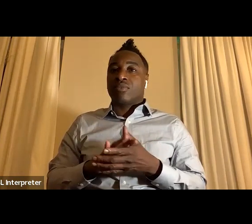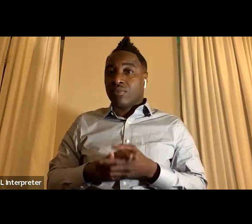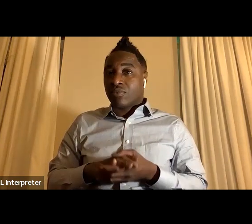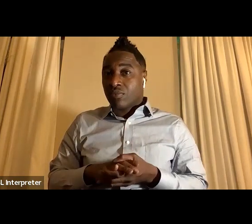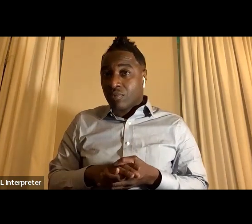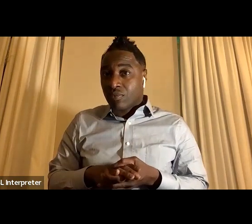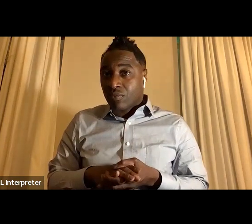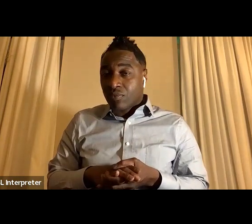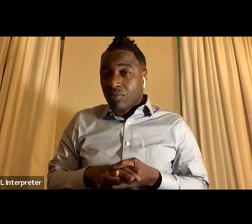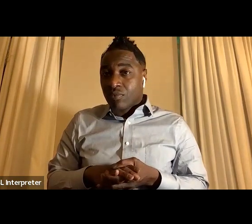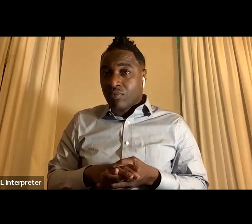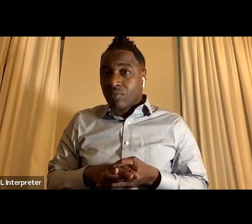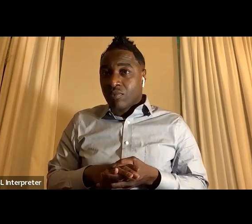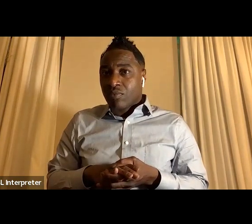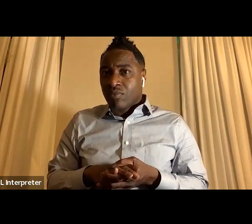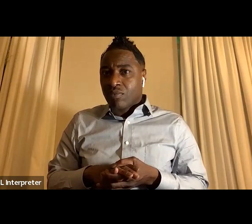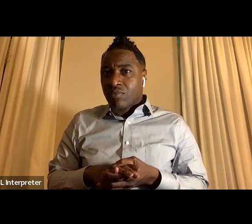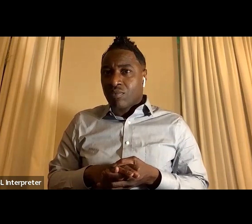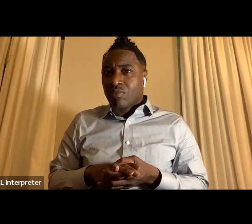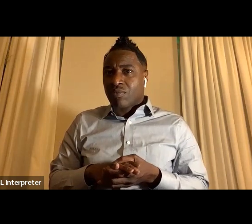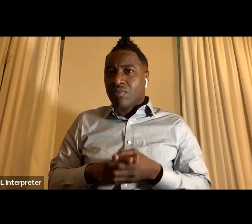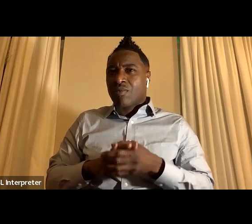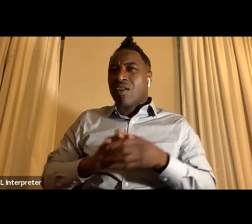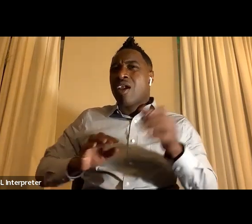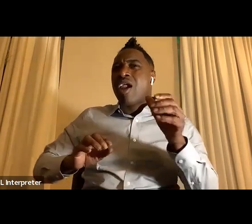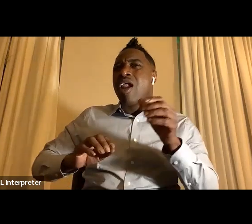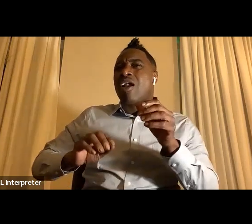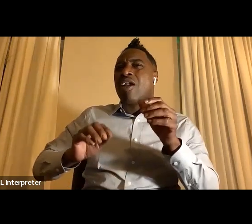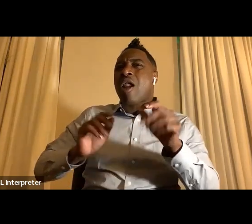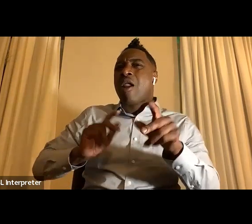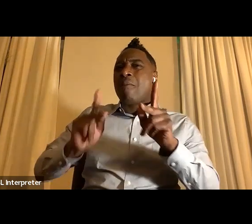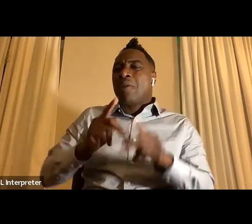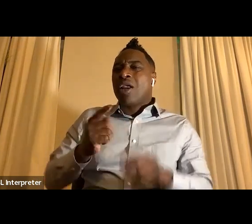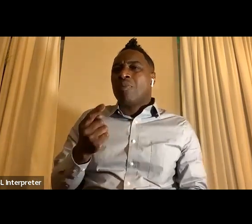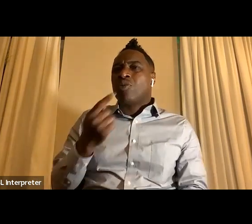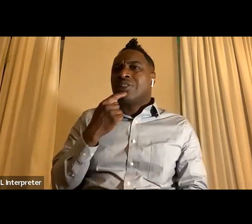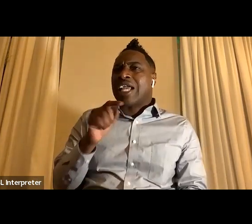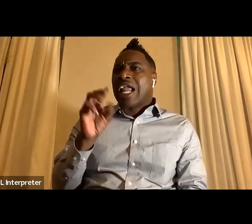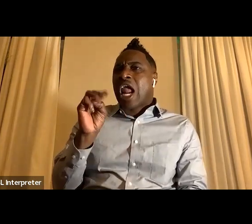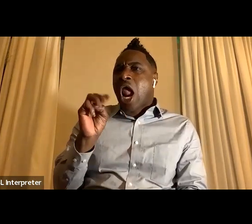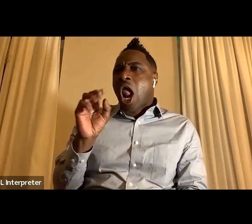Montgomery, like country or something, you know? And I'm like, I don't know. I never I never say it that way.